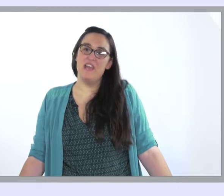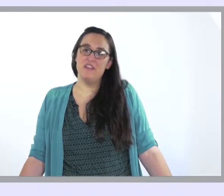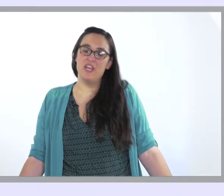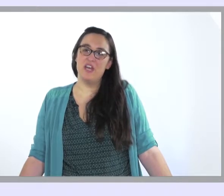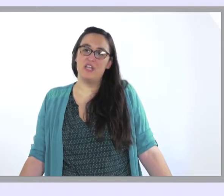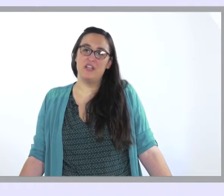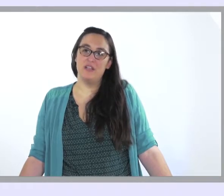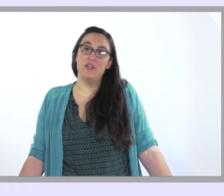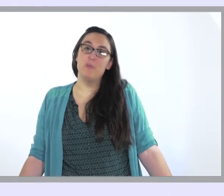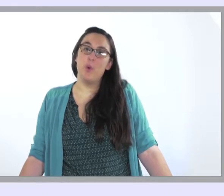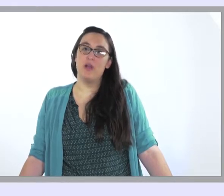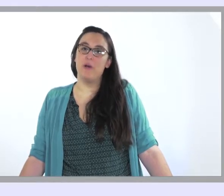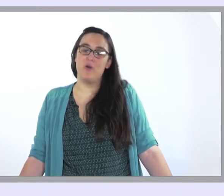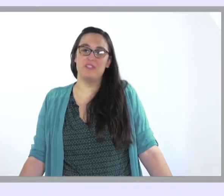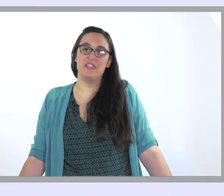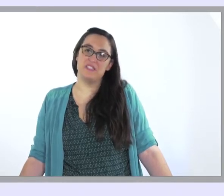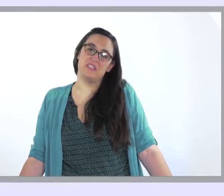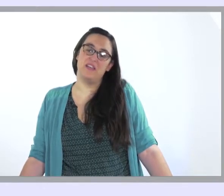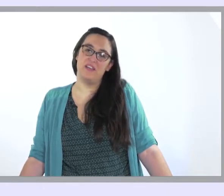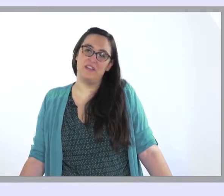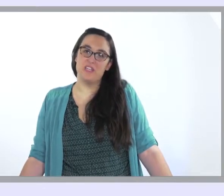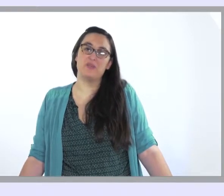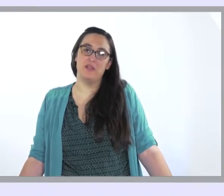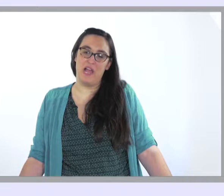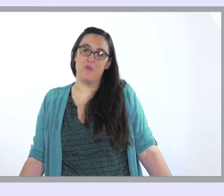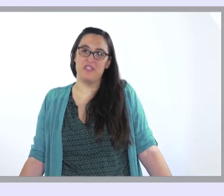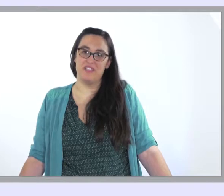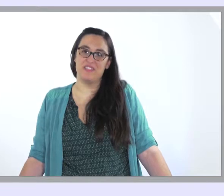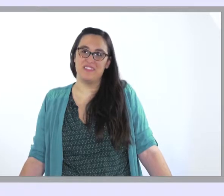and learn more about this.